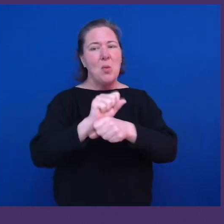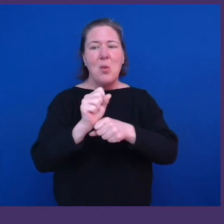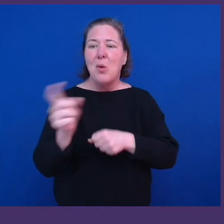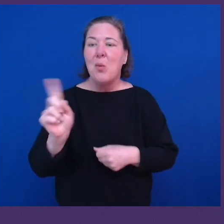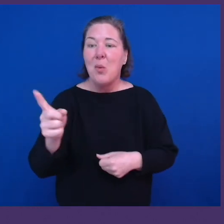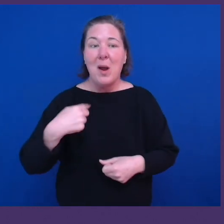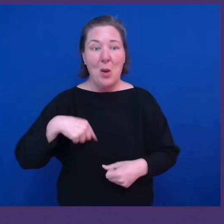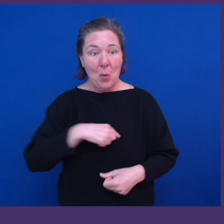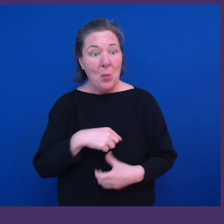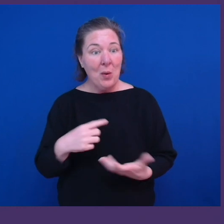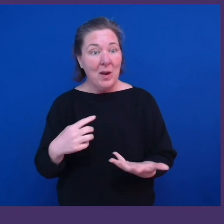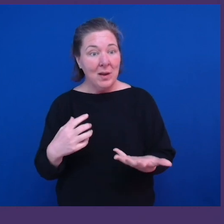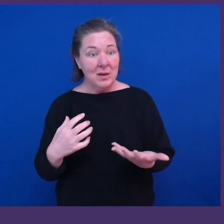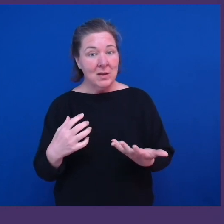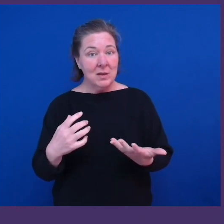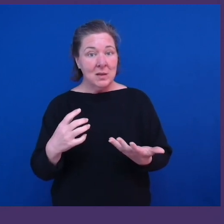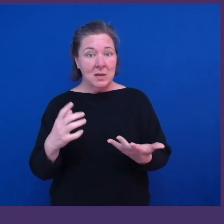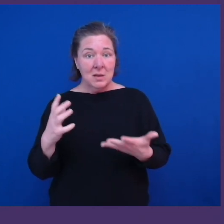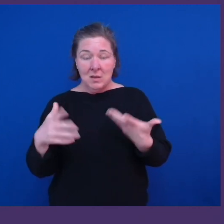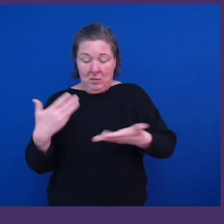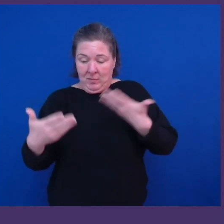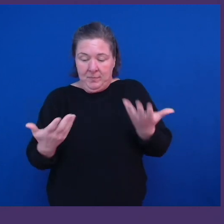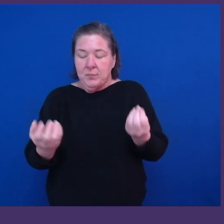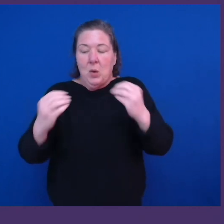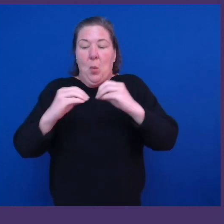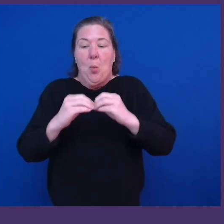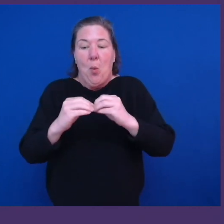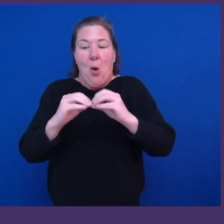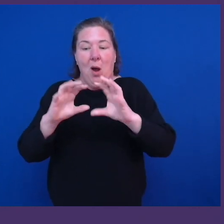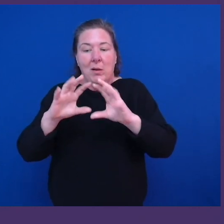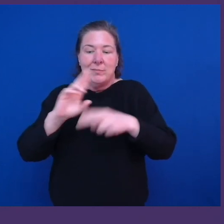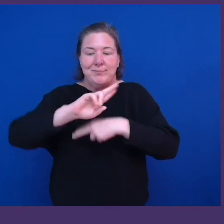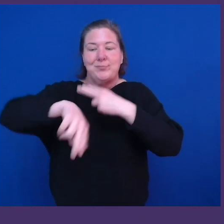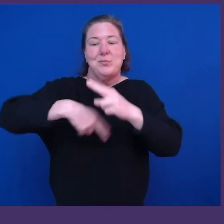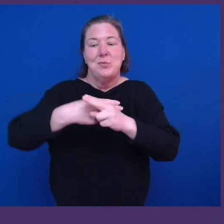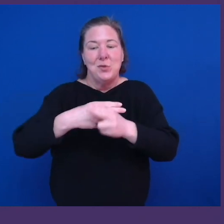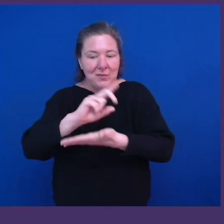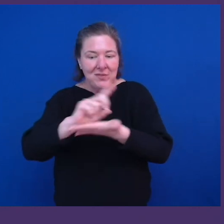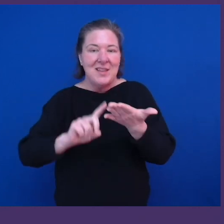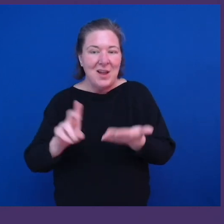to a point of more universal design, where instead of having